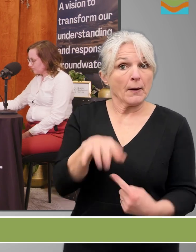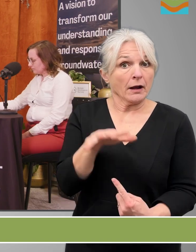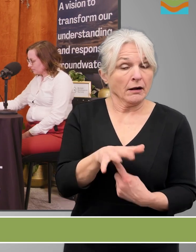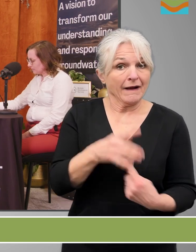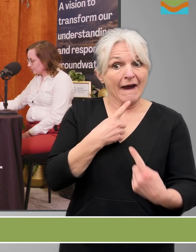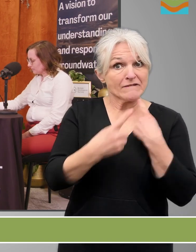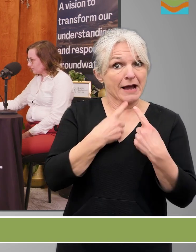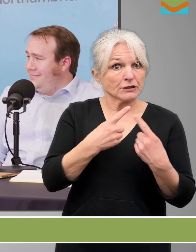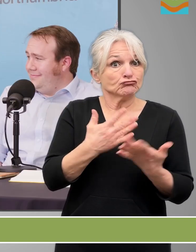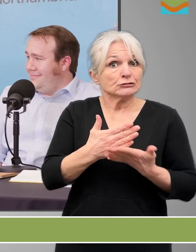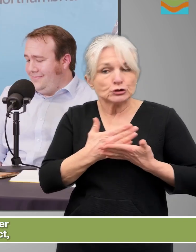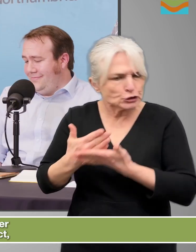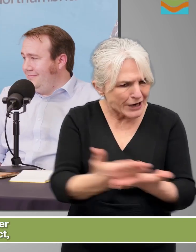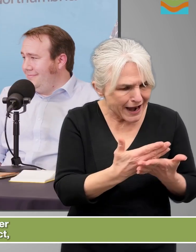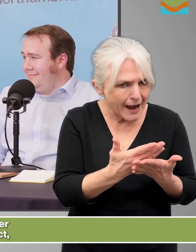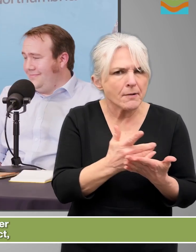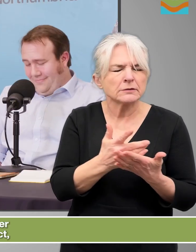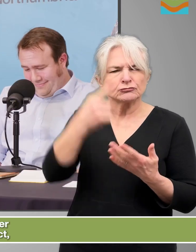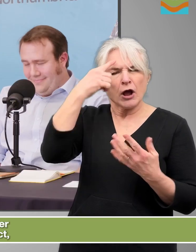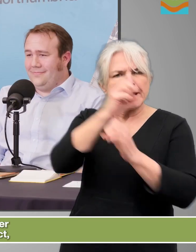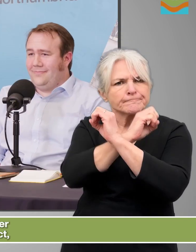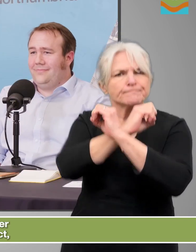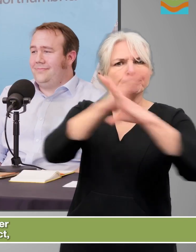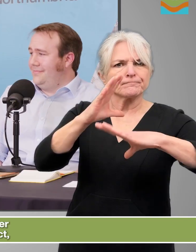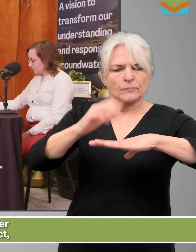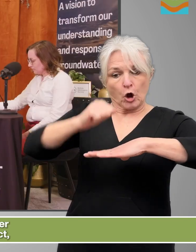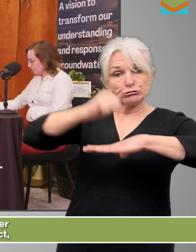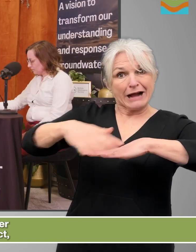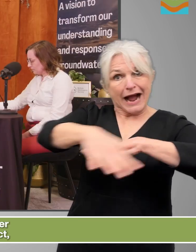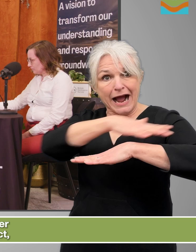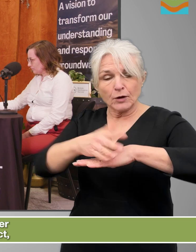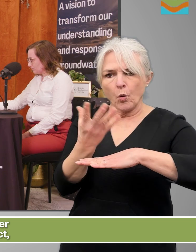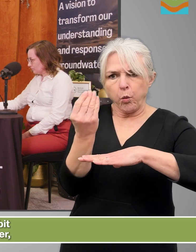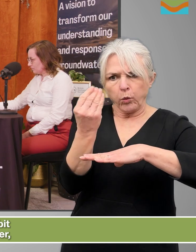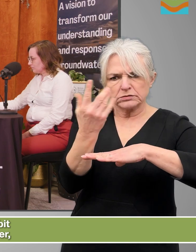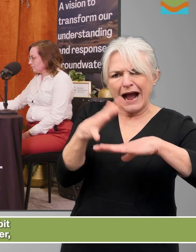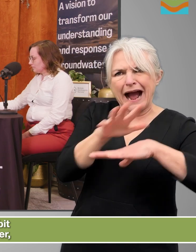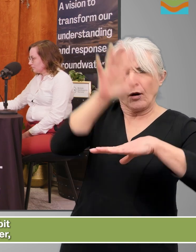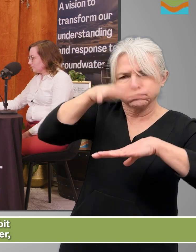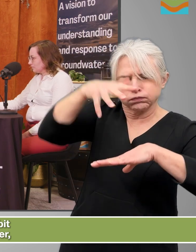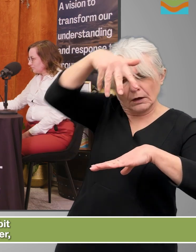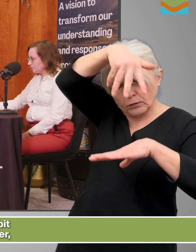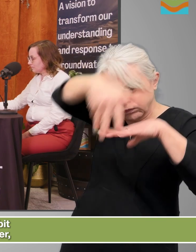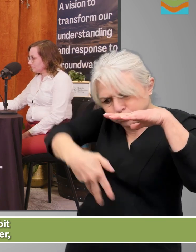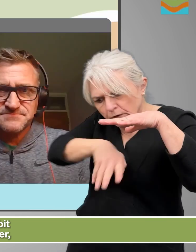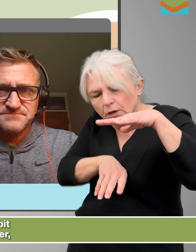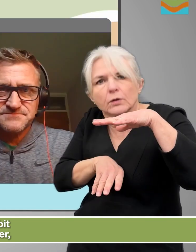Thank you, Tim. BGS are one of our partner consultants on this project, so we'll delve into that a bit more in a minute. Hi Holger,